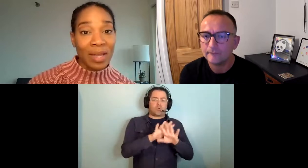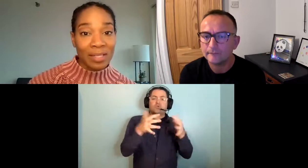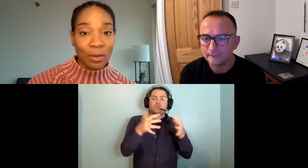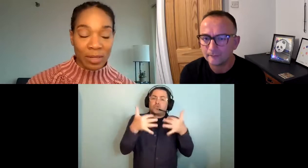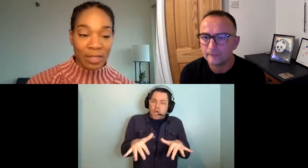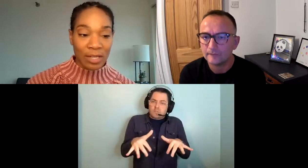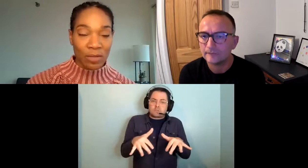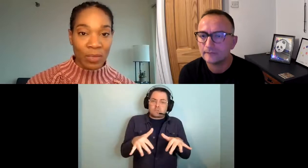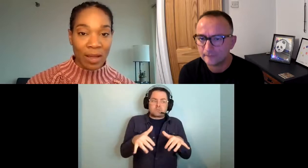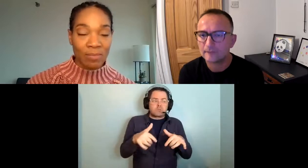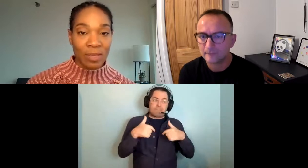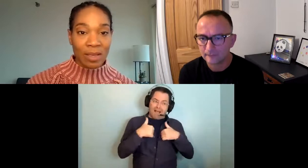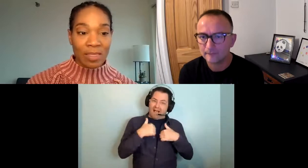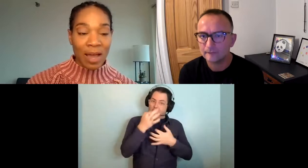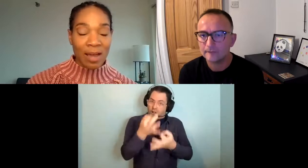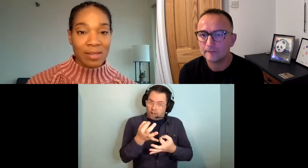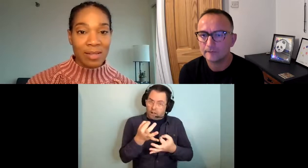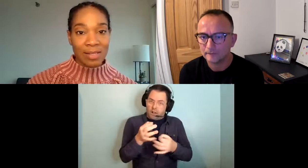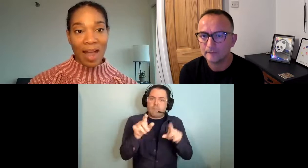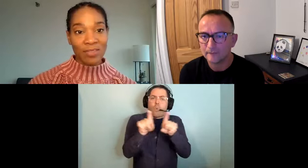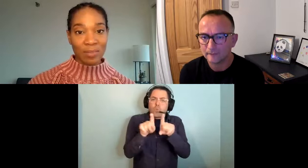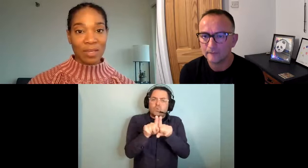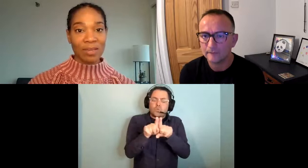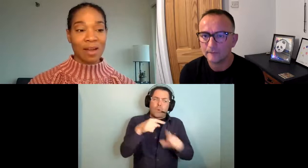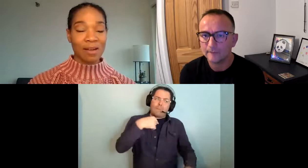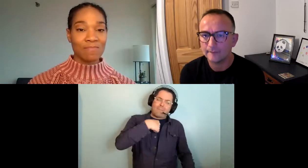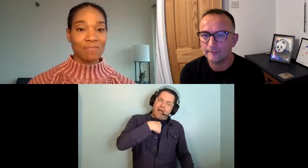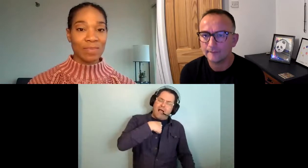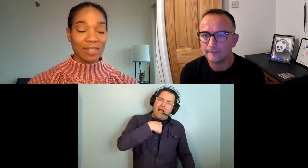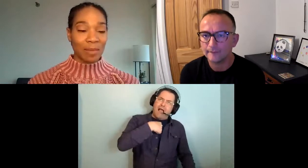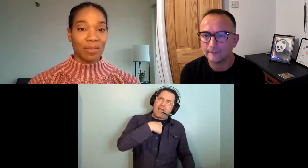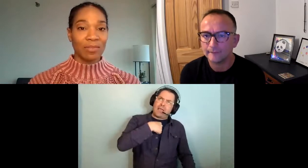minds and I am also buy romantic that means micro man